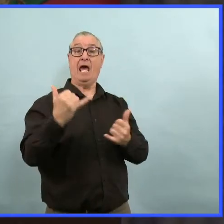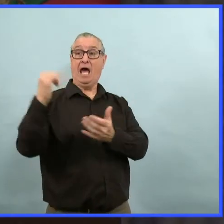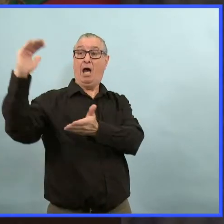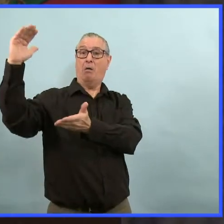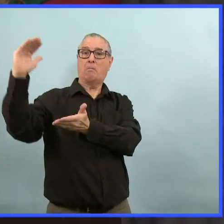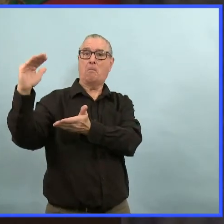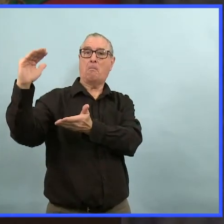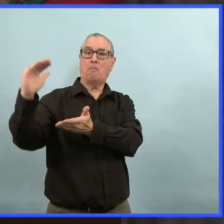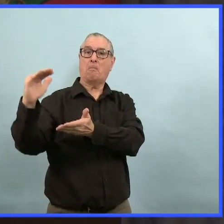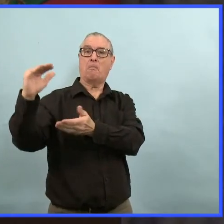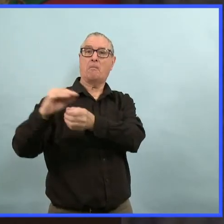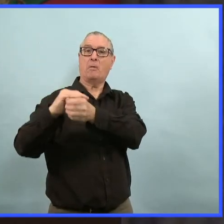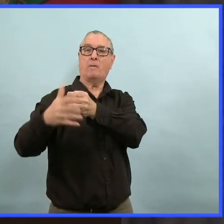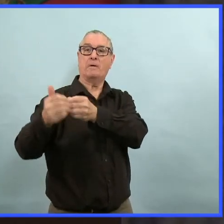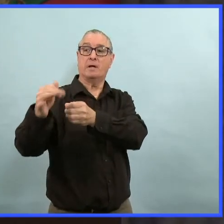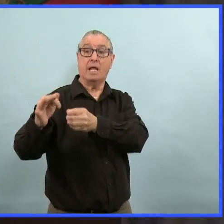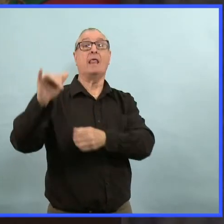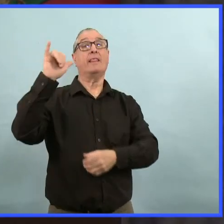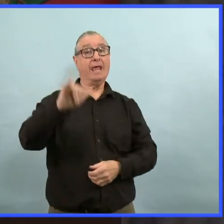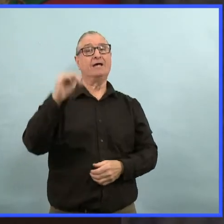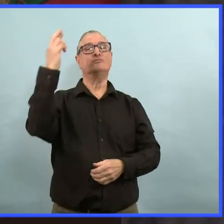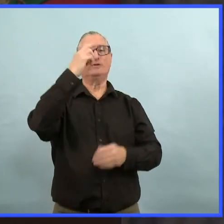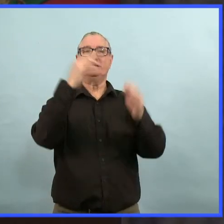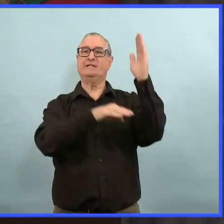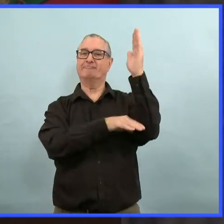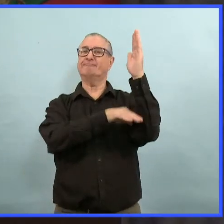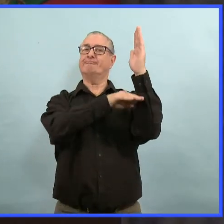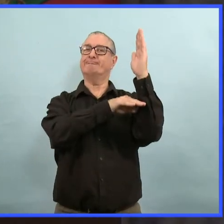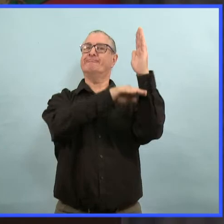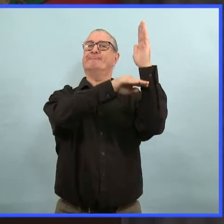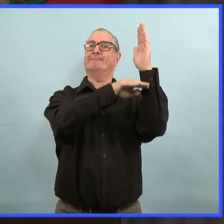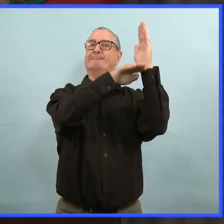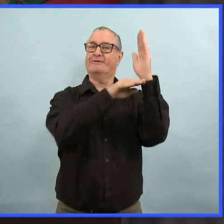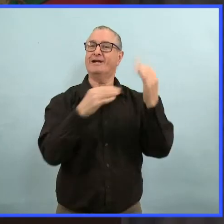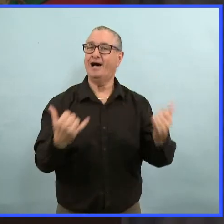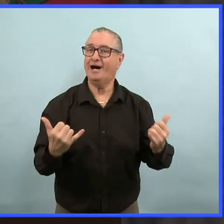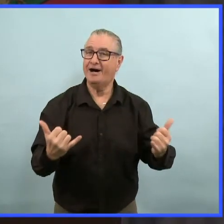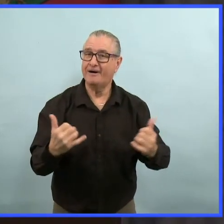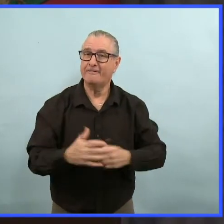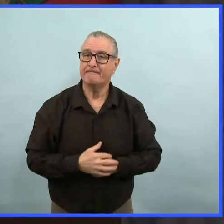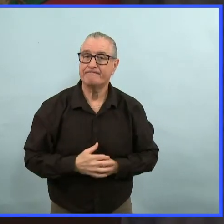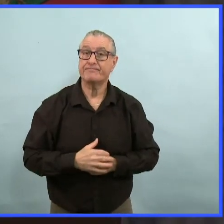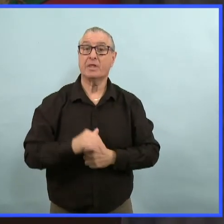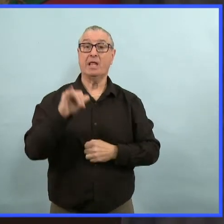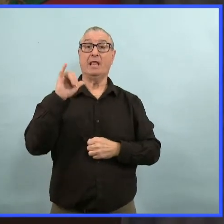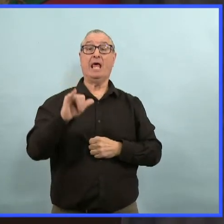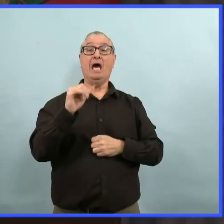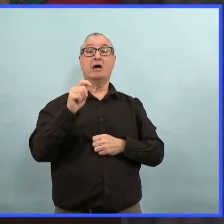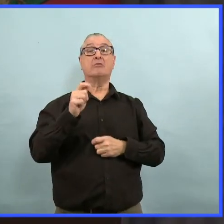removing uh the the pvc and lift in many of the restrictions that we've been under for two years